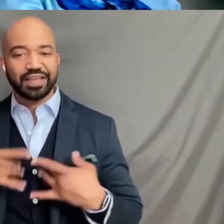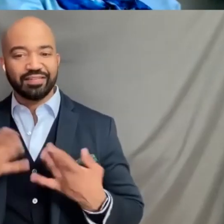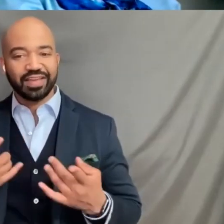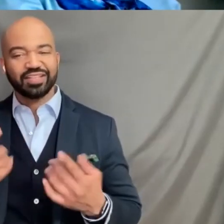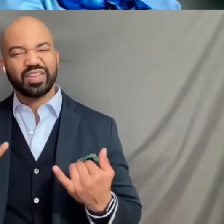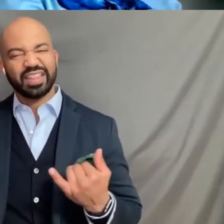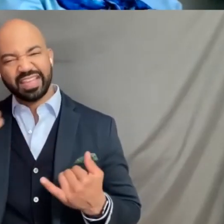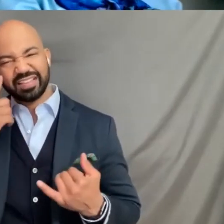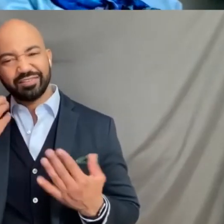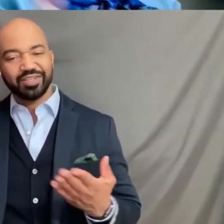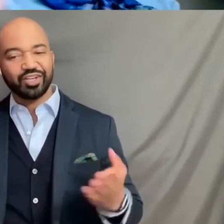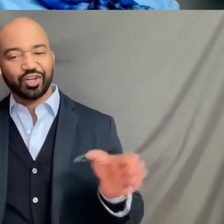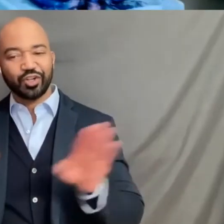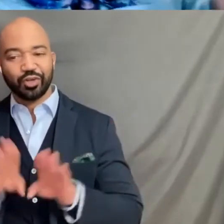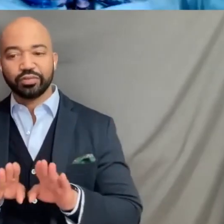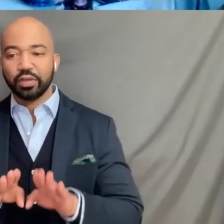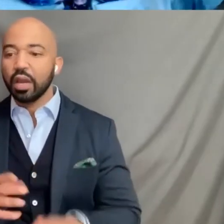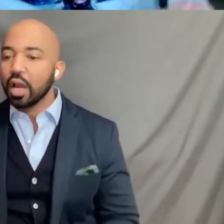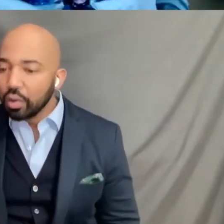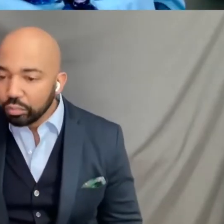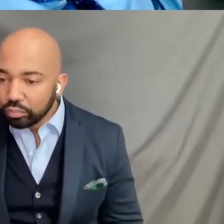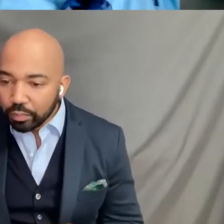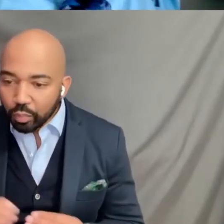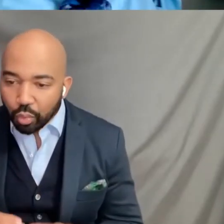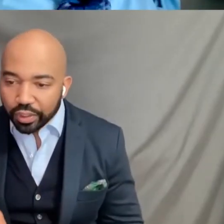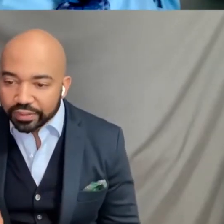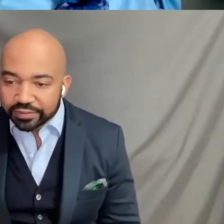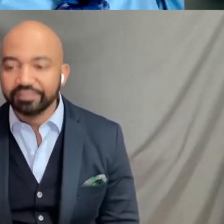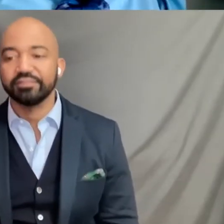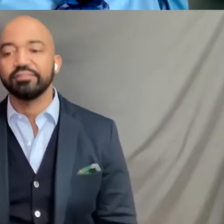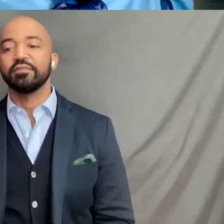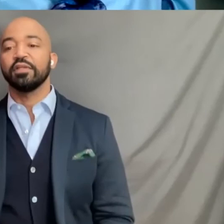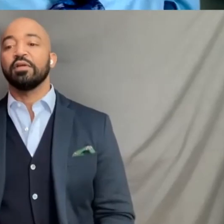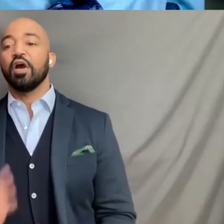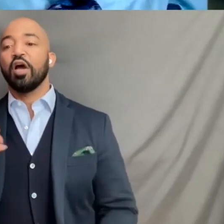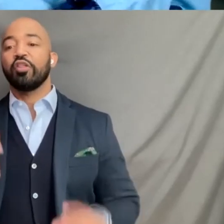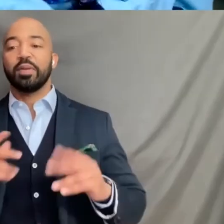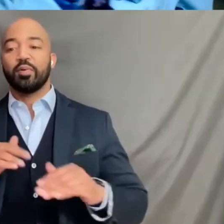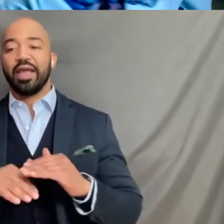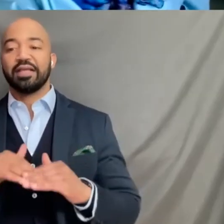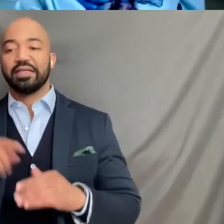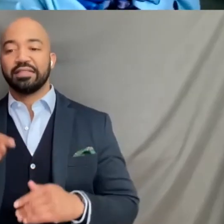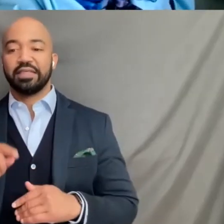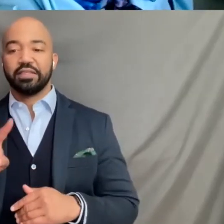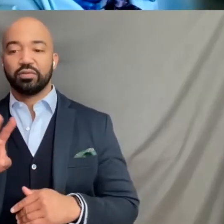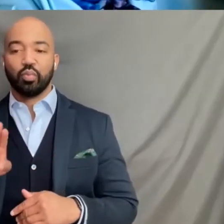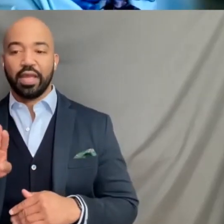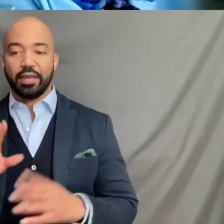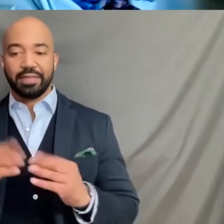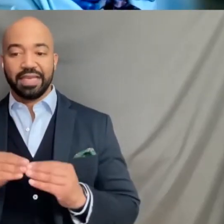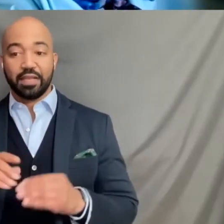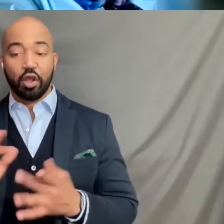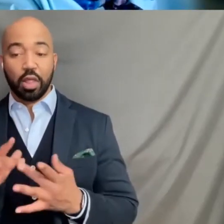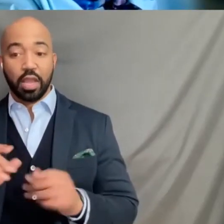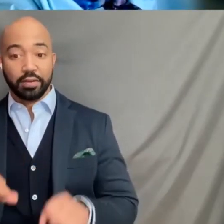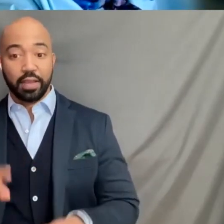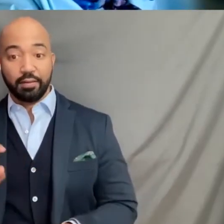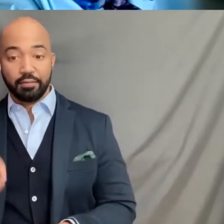Excellent, thank you. - Oh no, one more sorry. Will others be able to access this webinar online? Yes. - And if so,